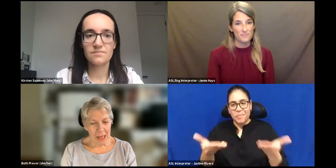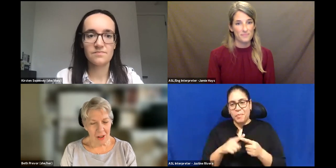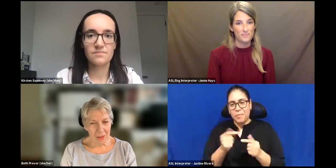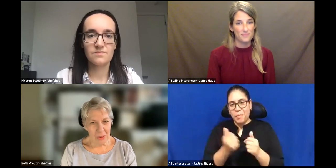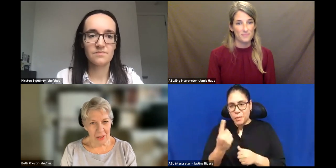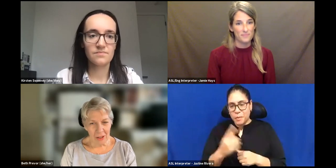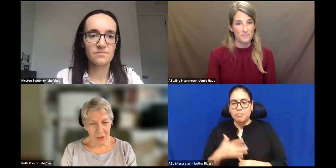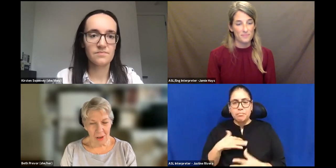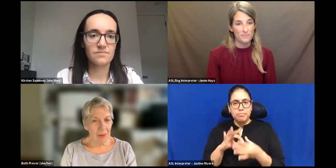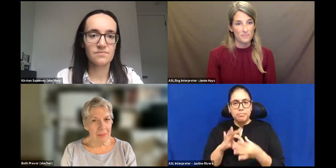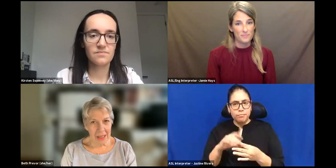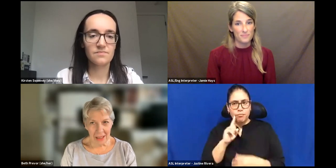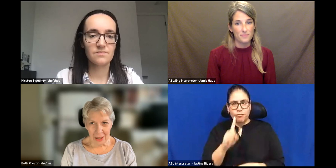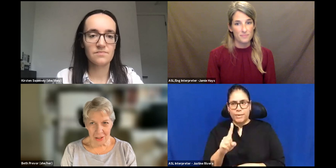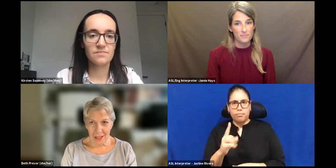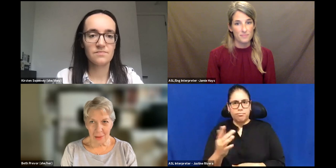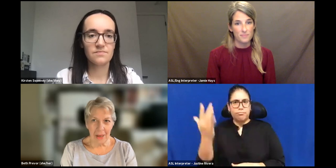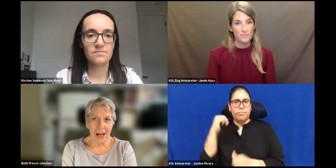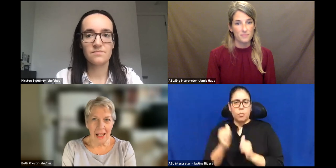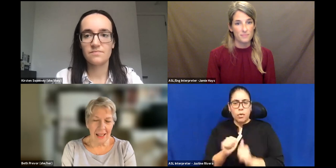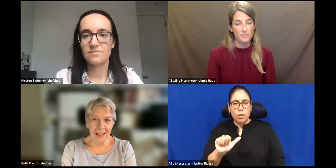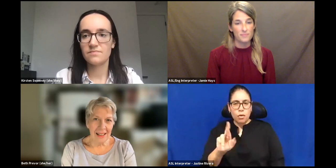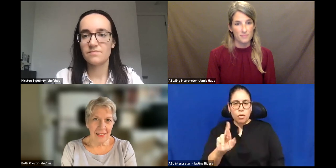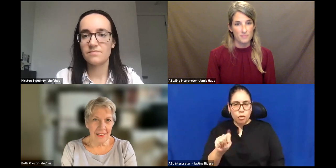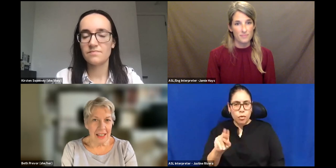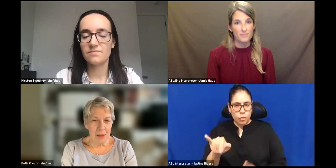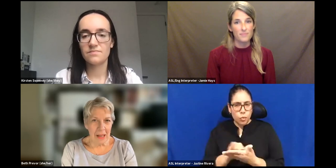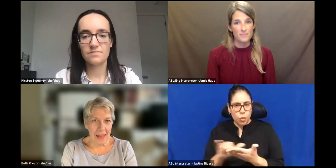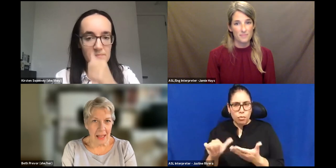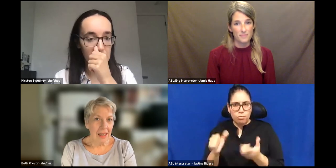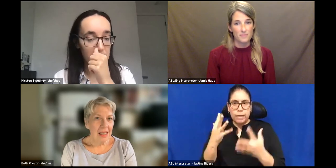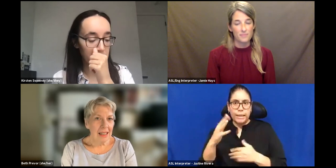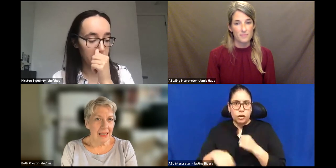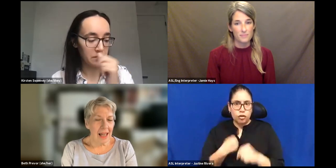back with A.R.T./New York many years. Thinking about that, it